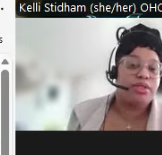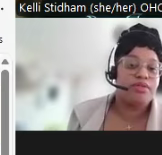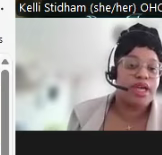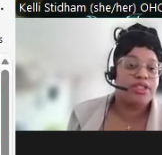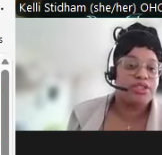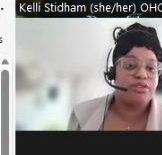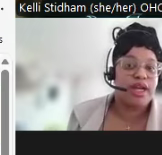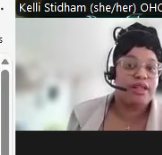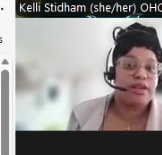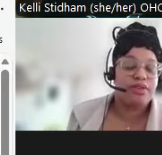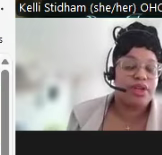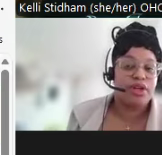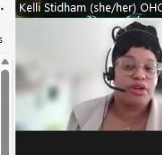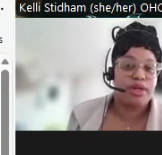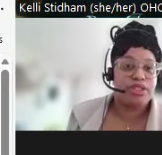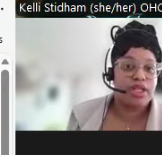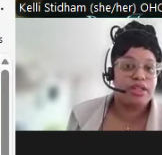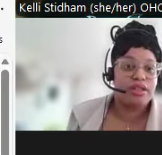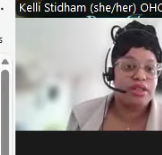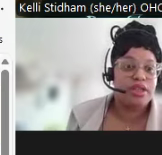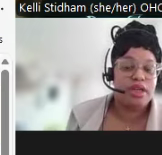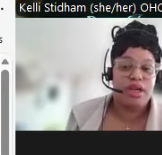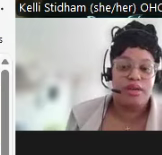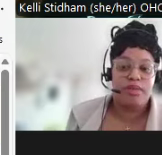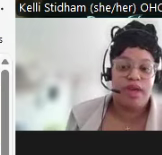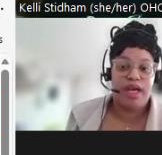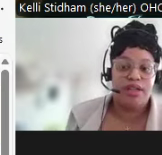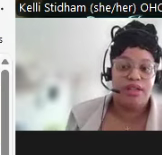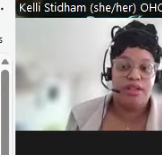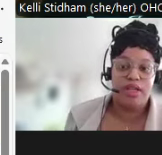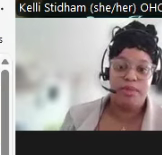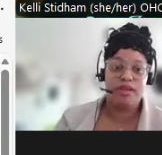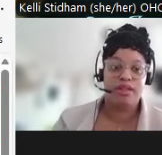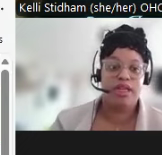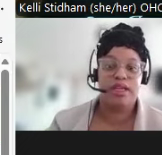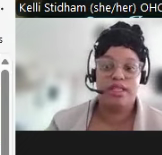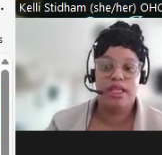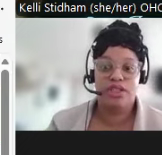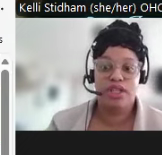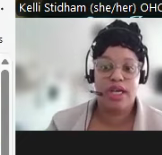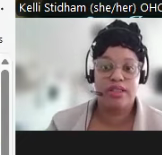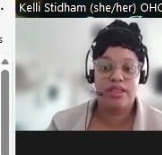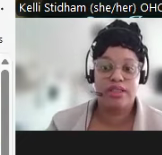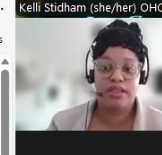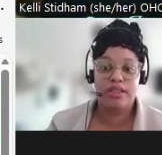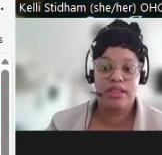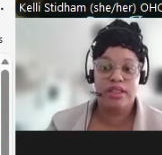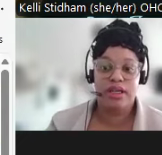certifications directly for your